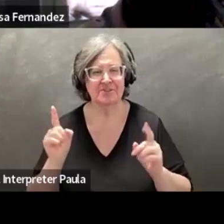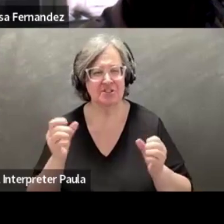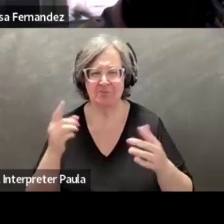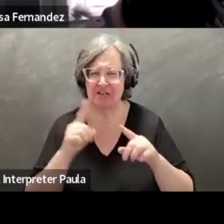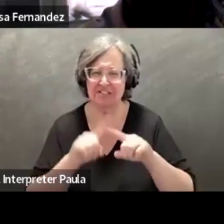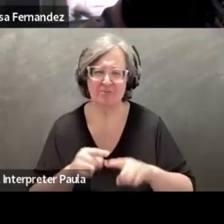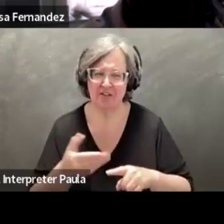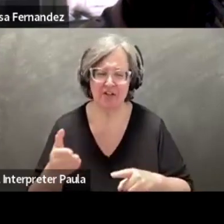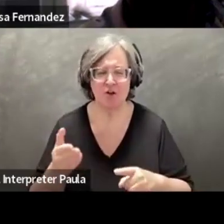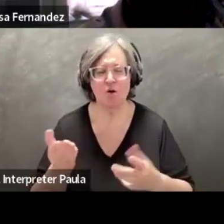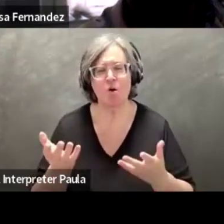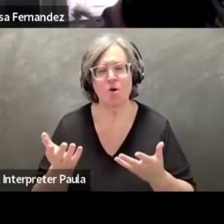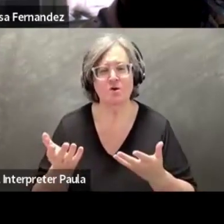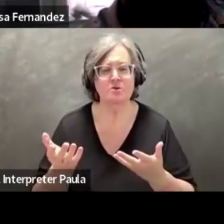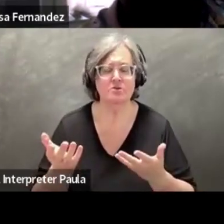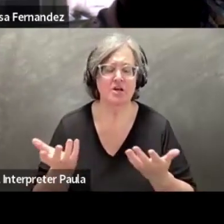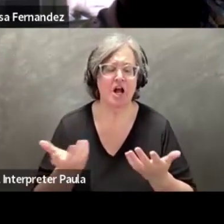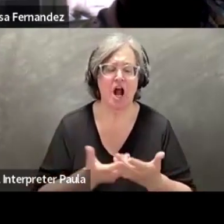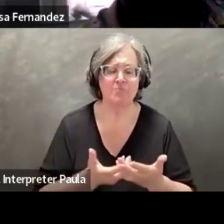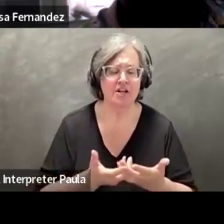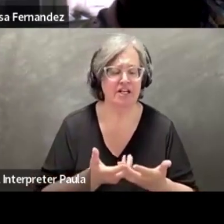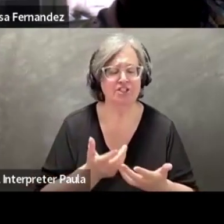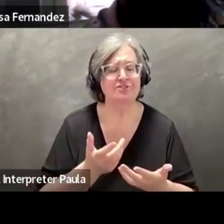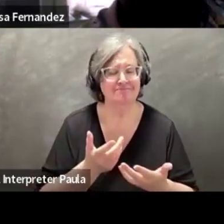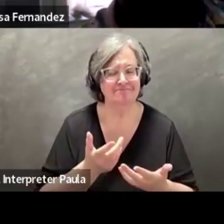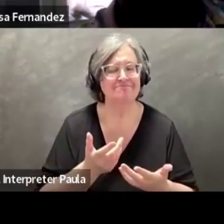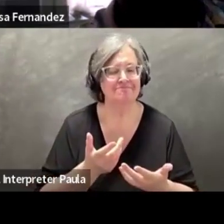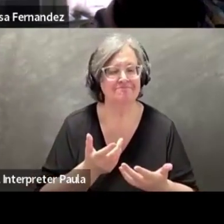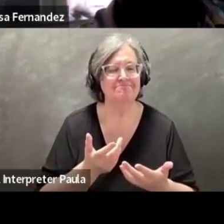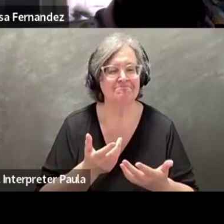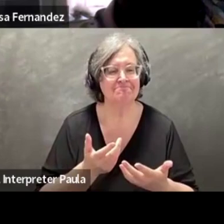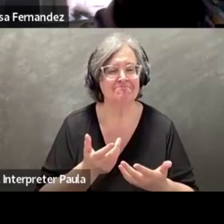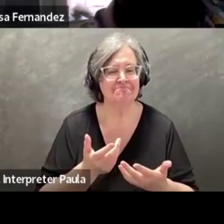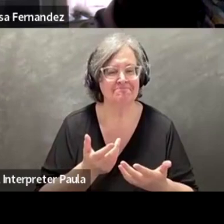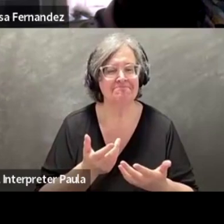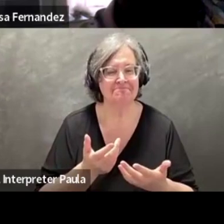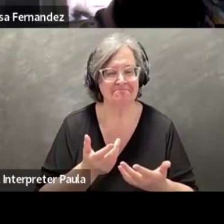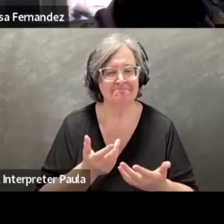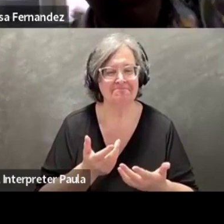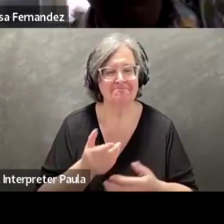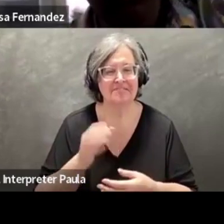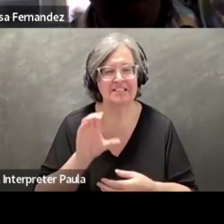It was a combination of, like, the fact that the CCS, because